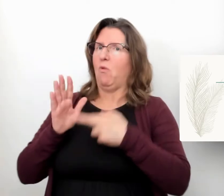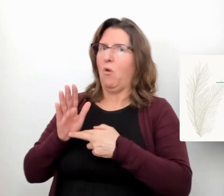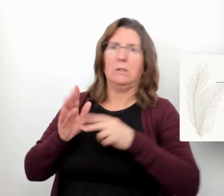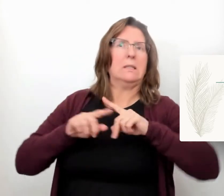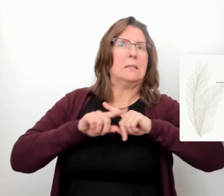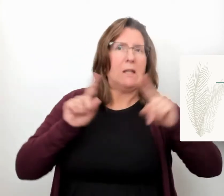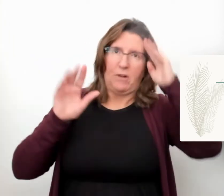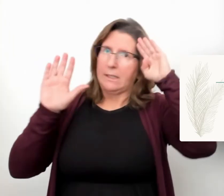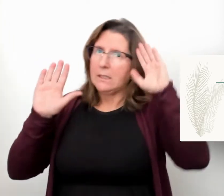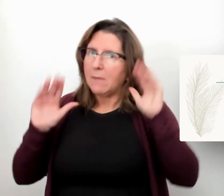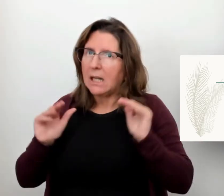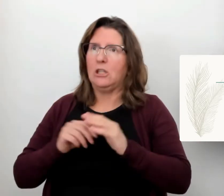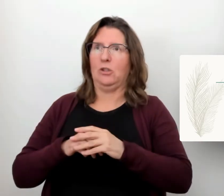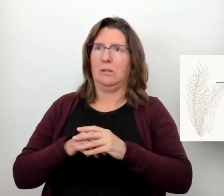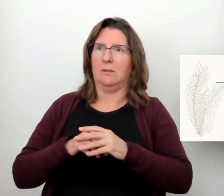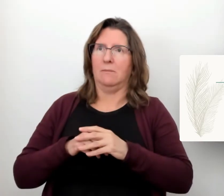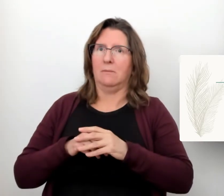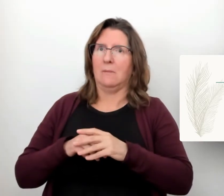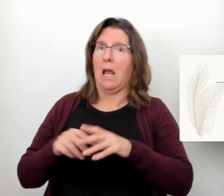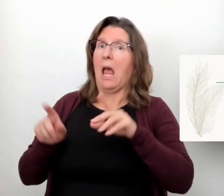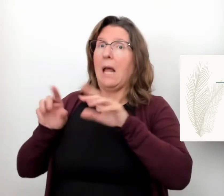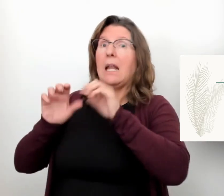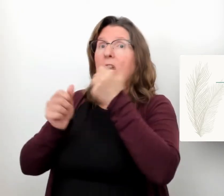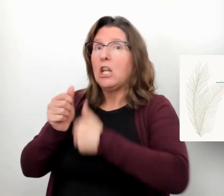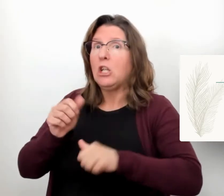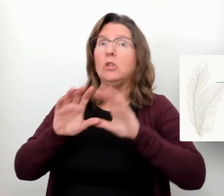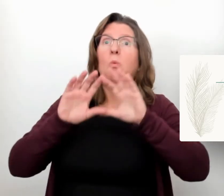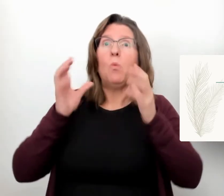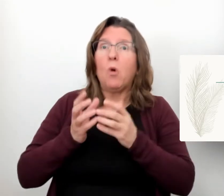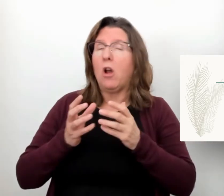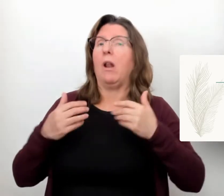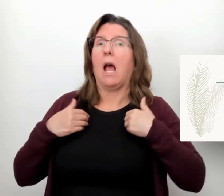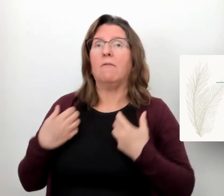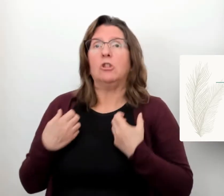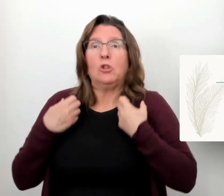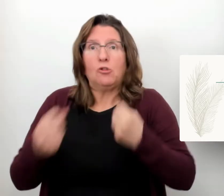Guidance is given regarding the different rules for each context.